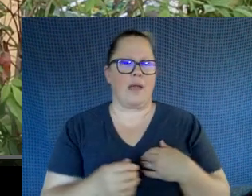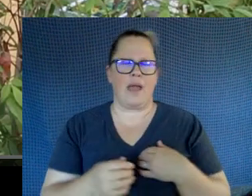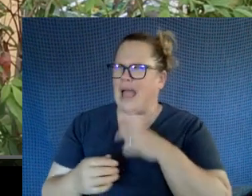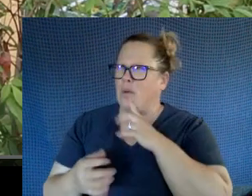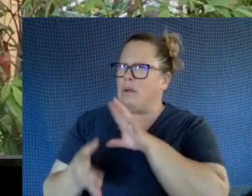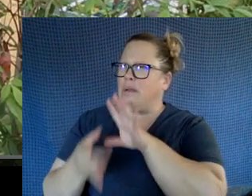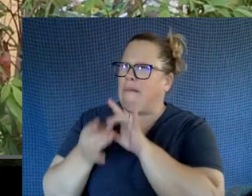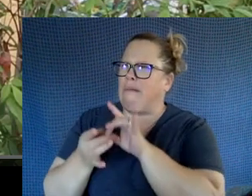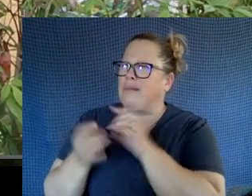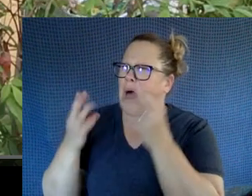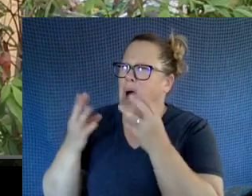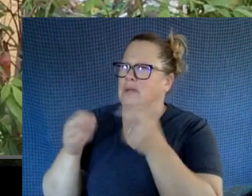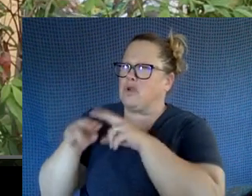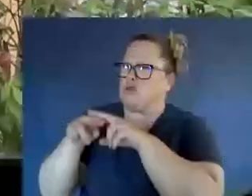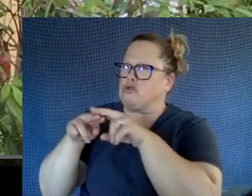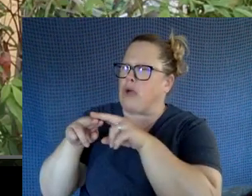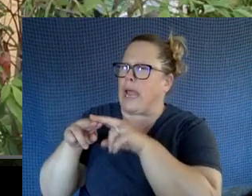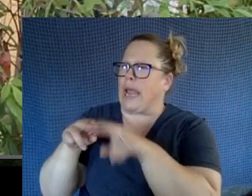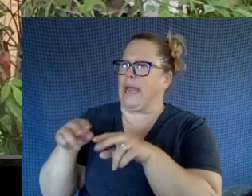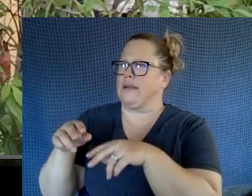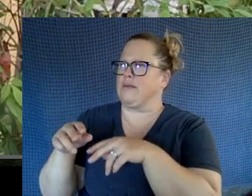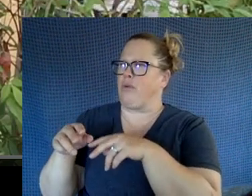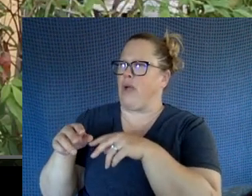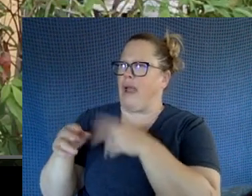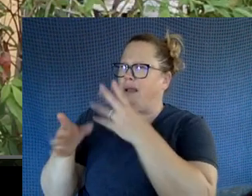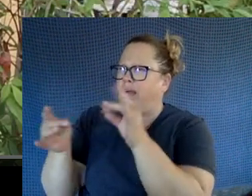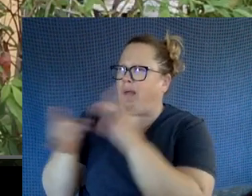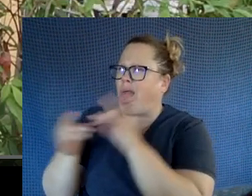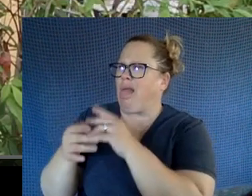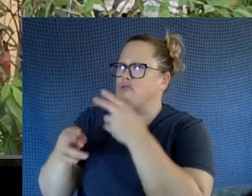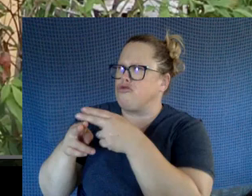you know coming down the track exactly moving forward clickety clack going